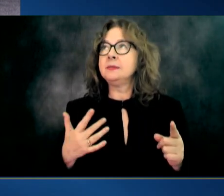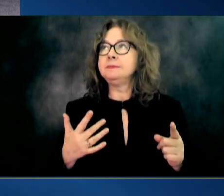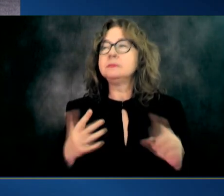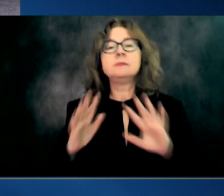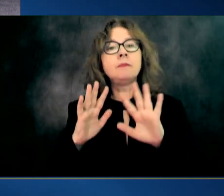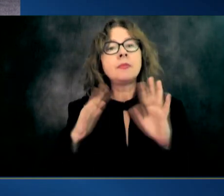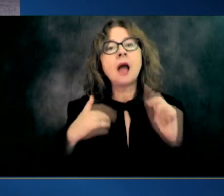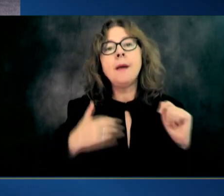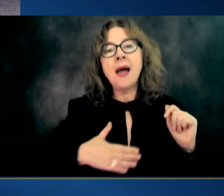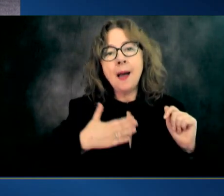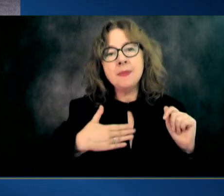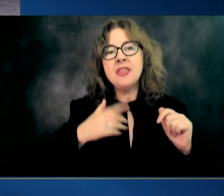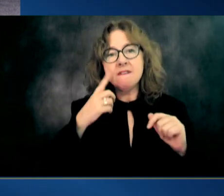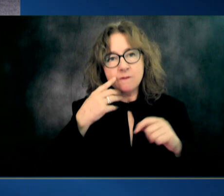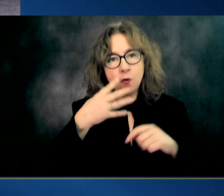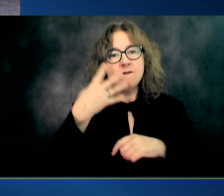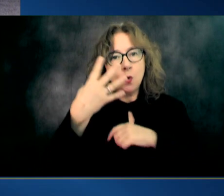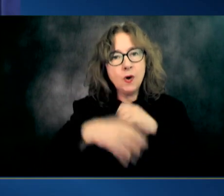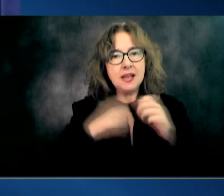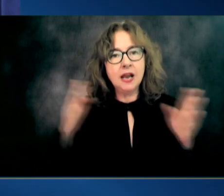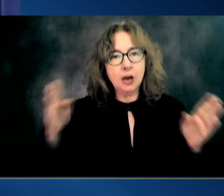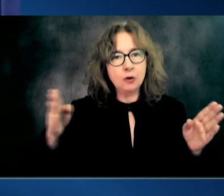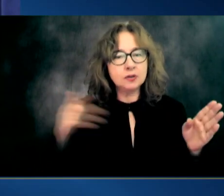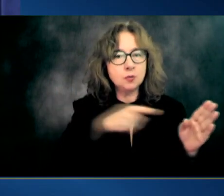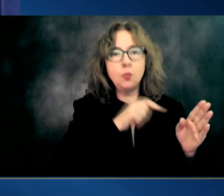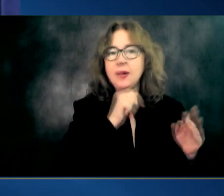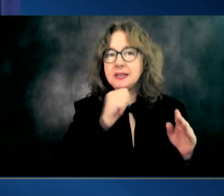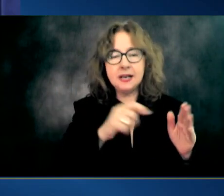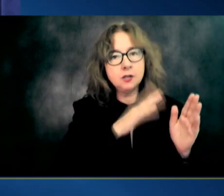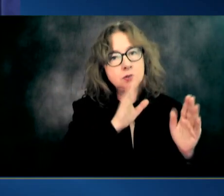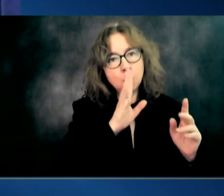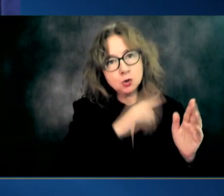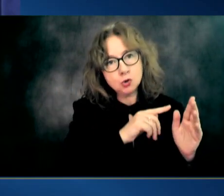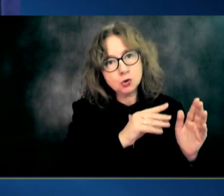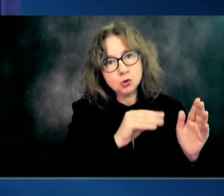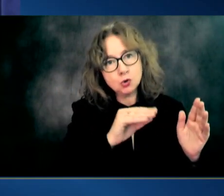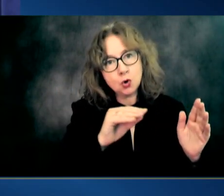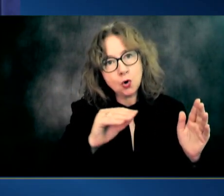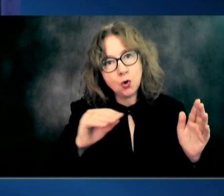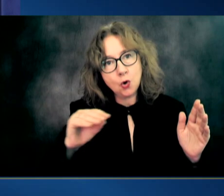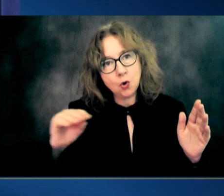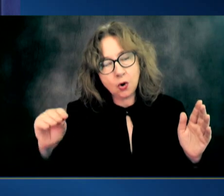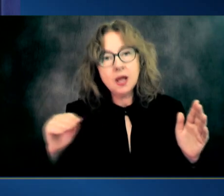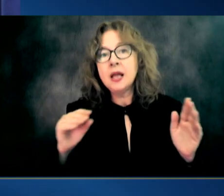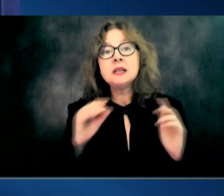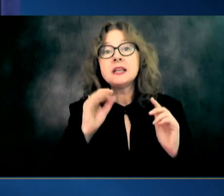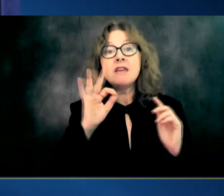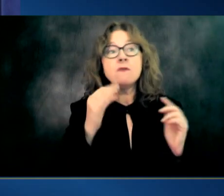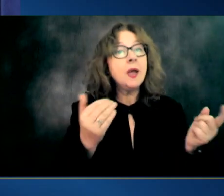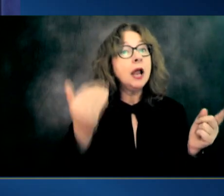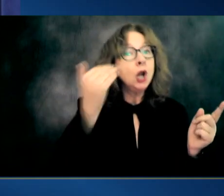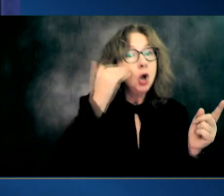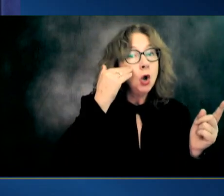four years. Because if we really sat on it, we may have made this similar decision of parting